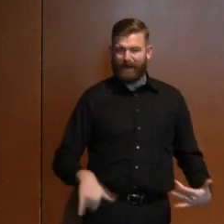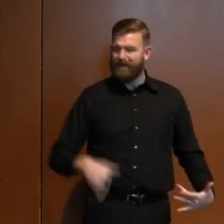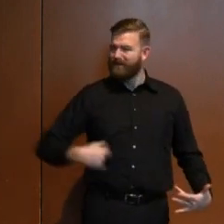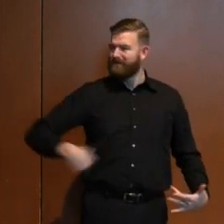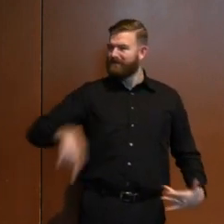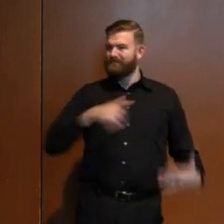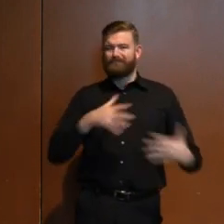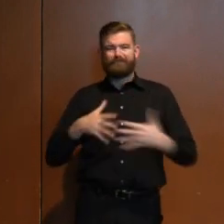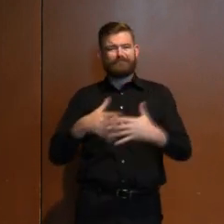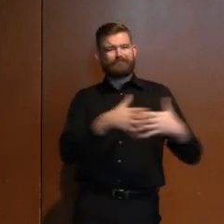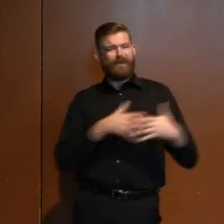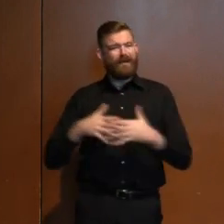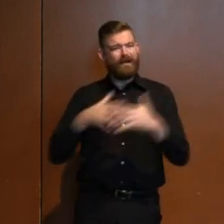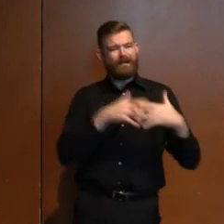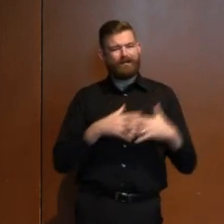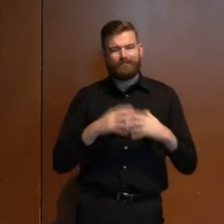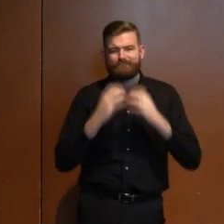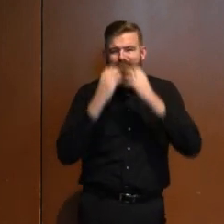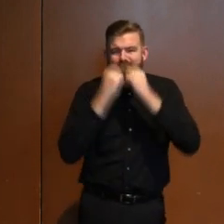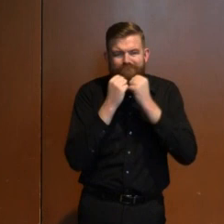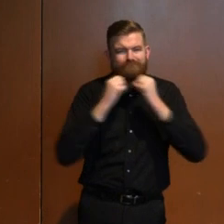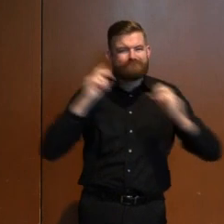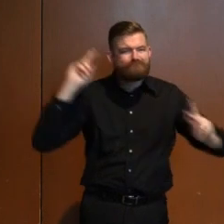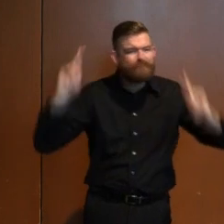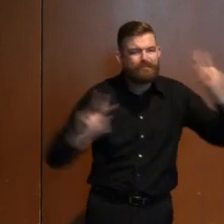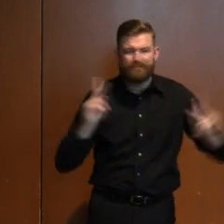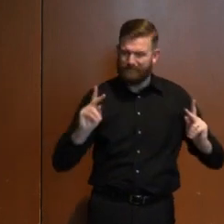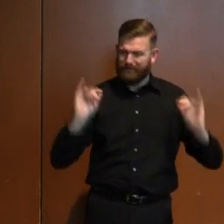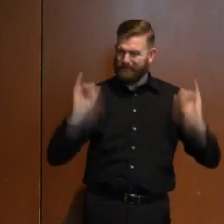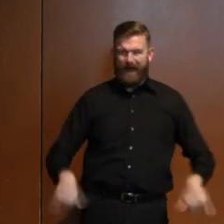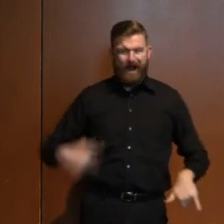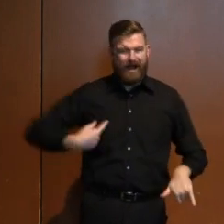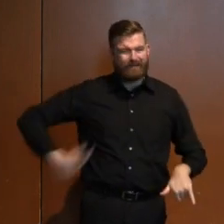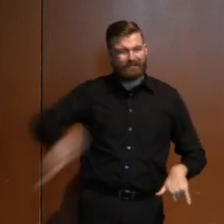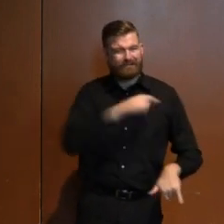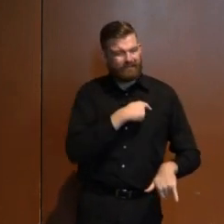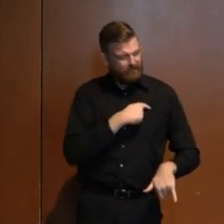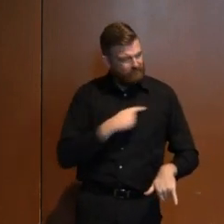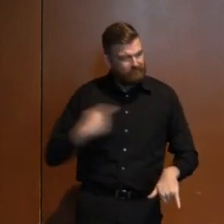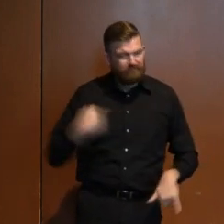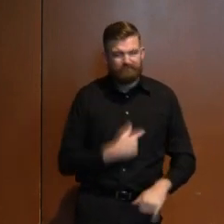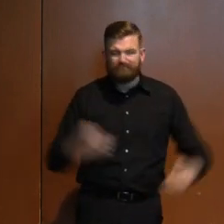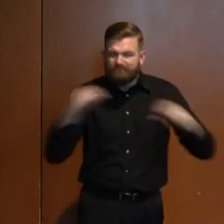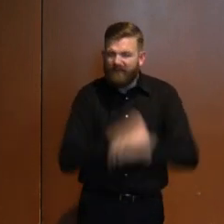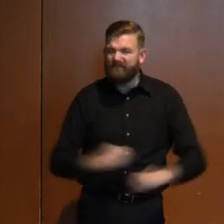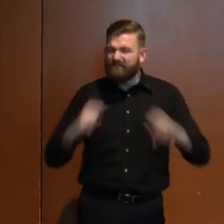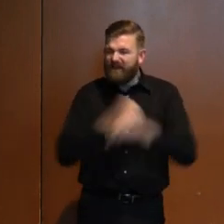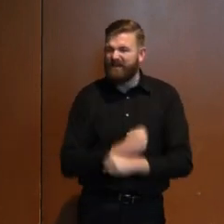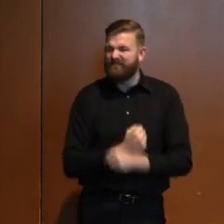THAT FALLEN SOLDIER. THAT IS AMERICA. THAT IS WHAT WE STAND FOR.